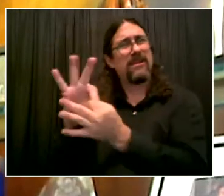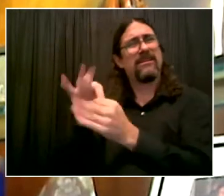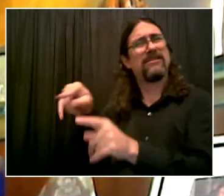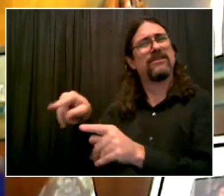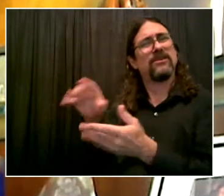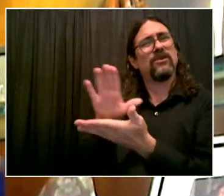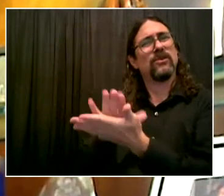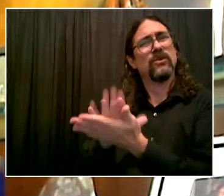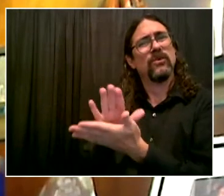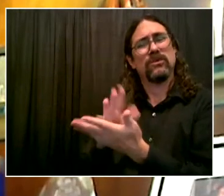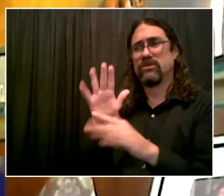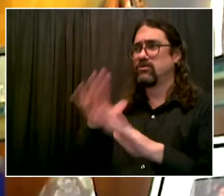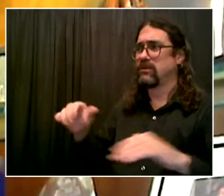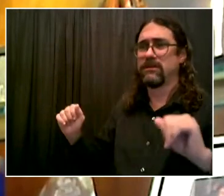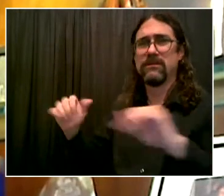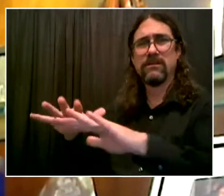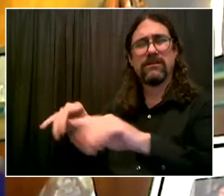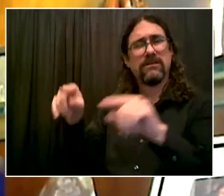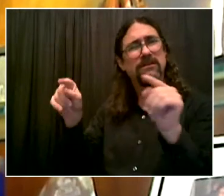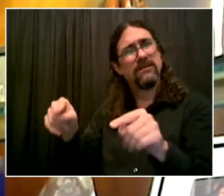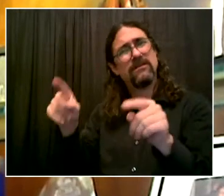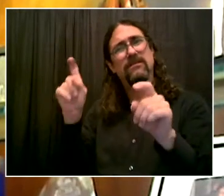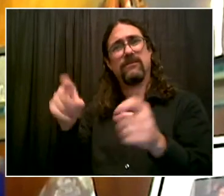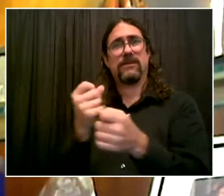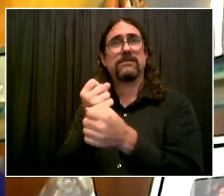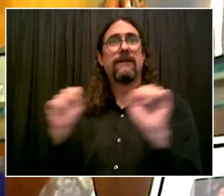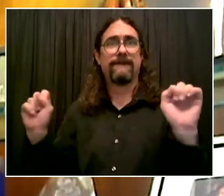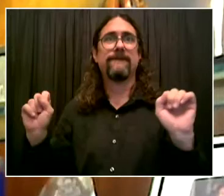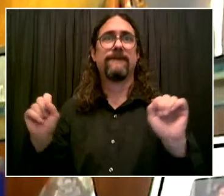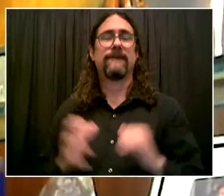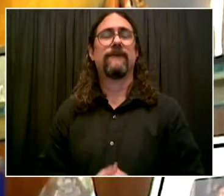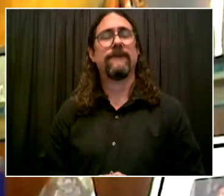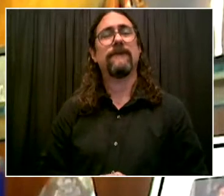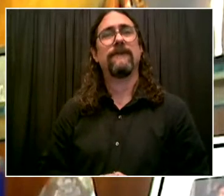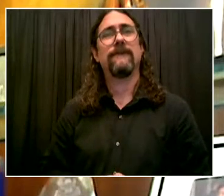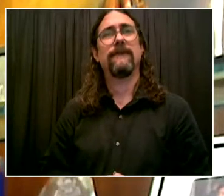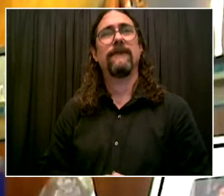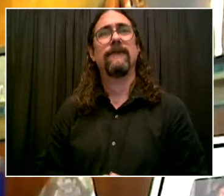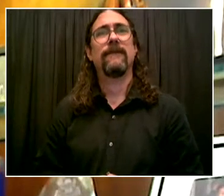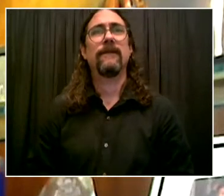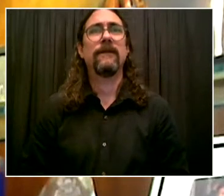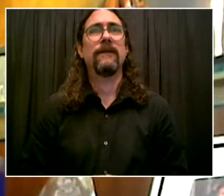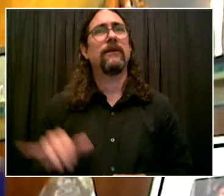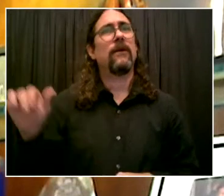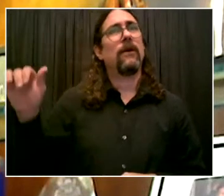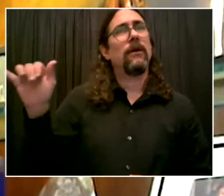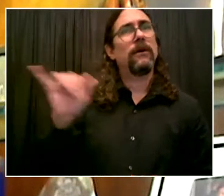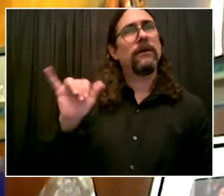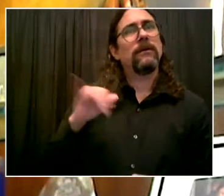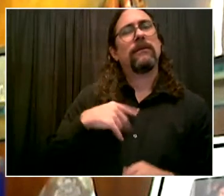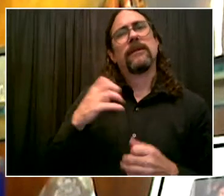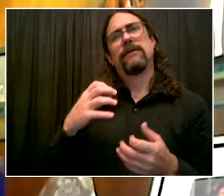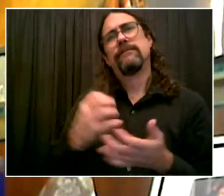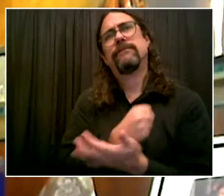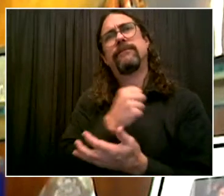I KNOW THAT IS POUPLAR WITH THE METS FANS. I ALSO WANT TO ACKNOWLEEDG THE